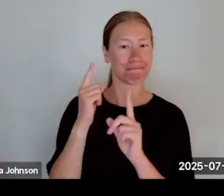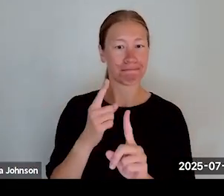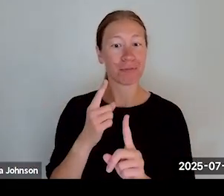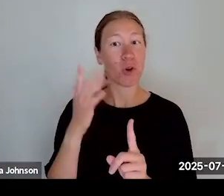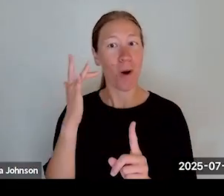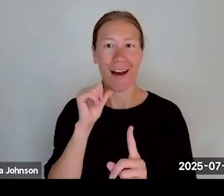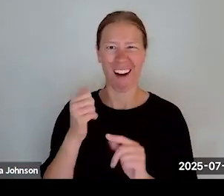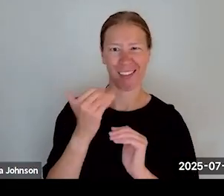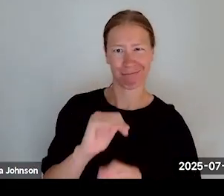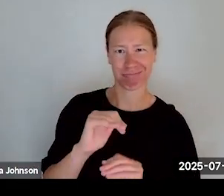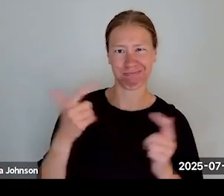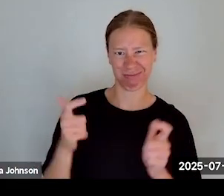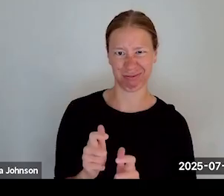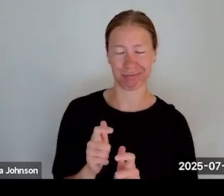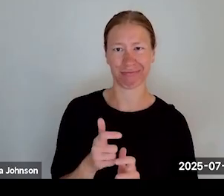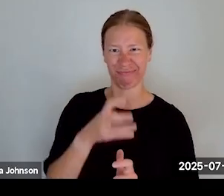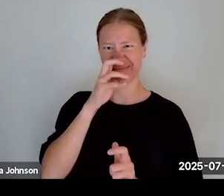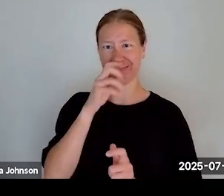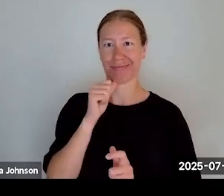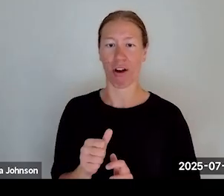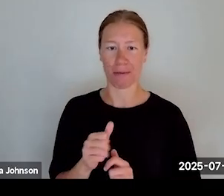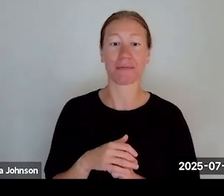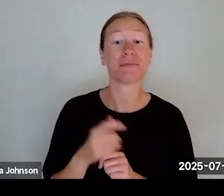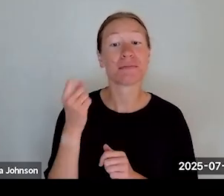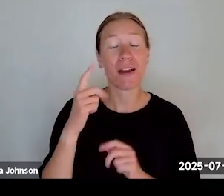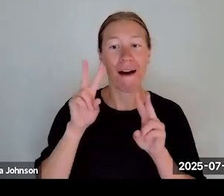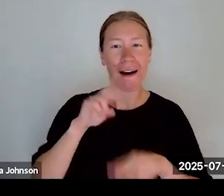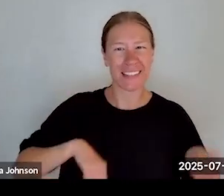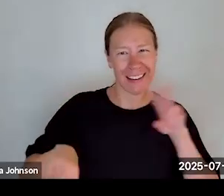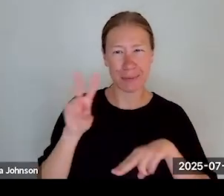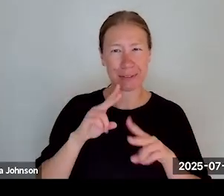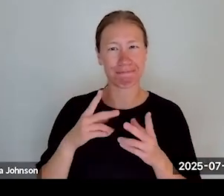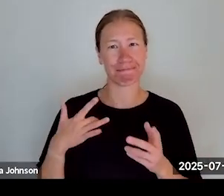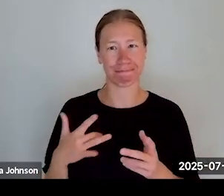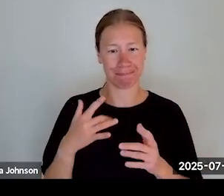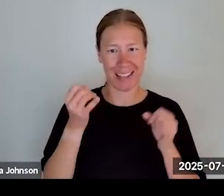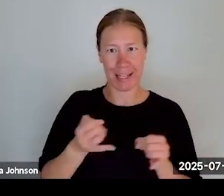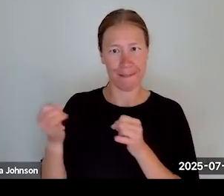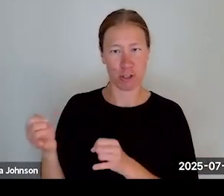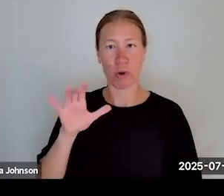rises to the level of a disability is made on an individualized case-by-case basis.